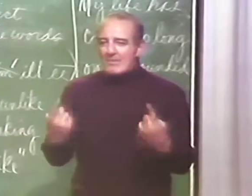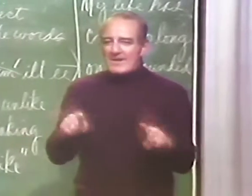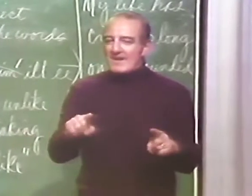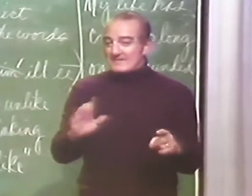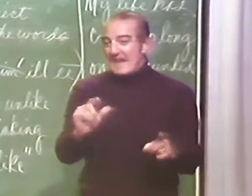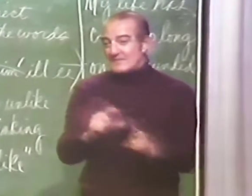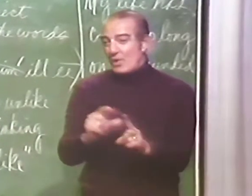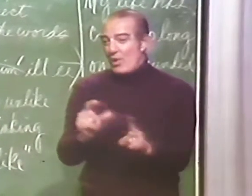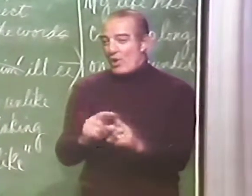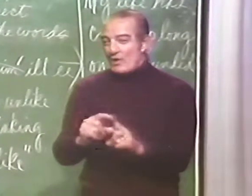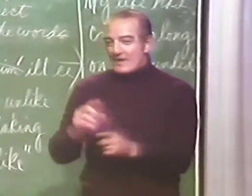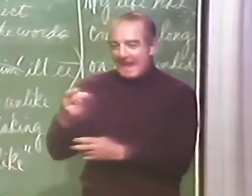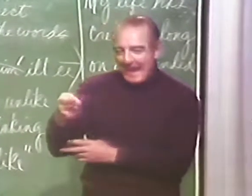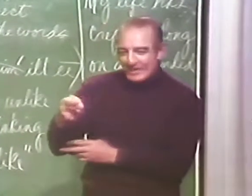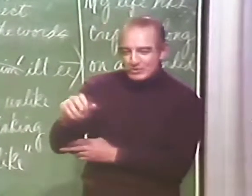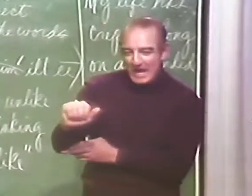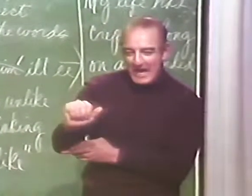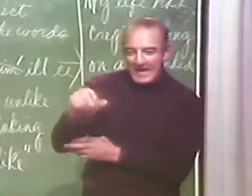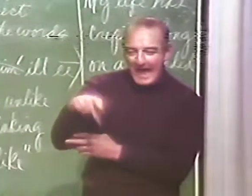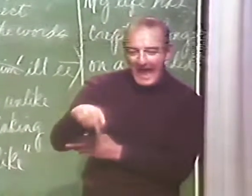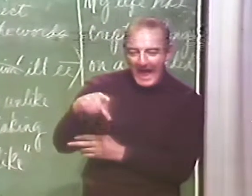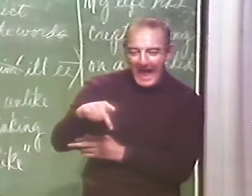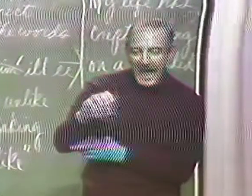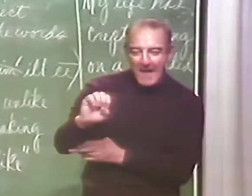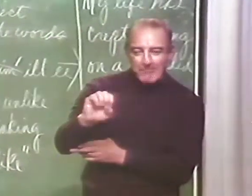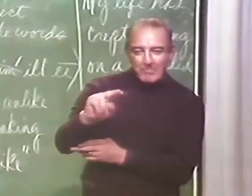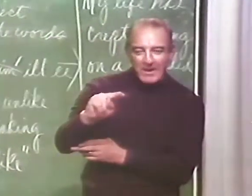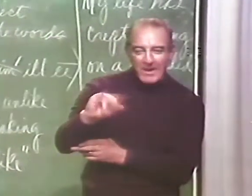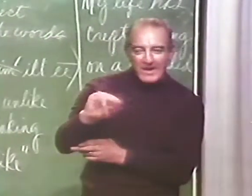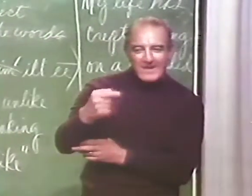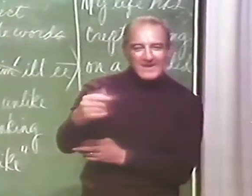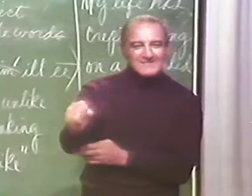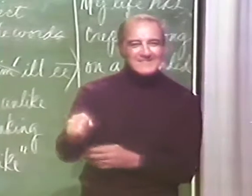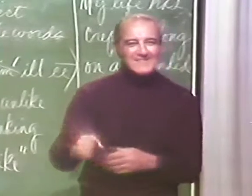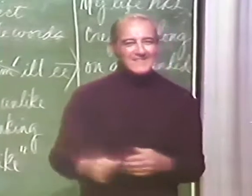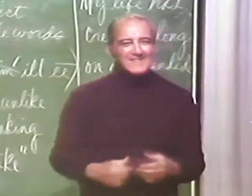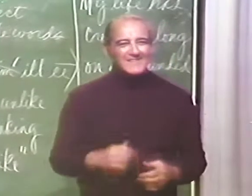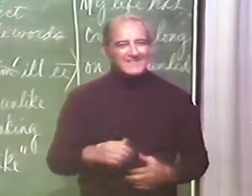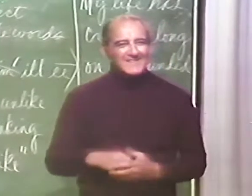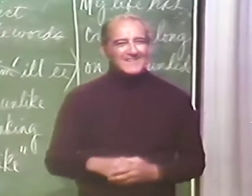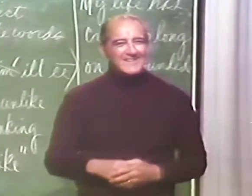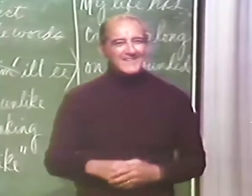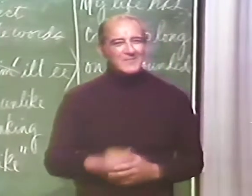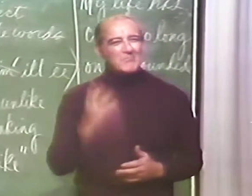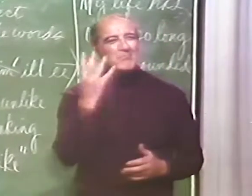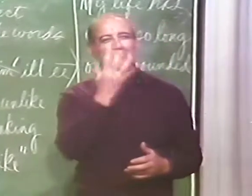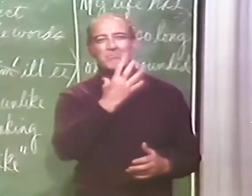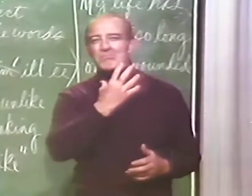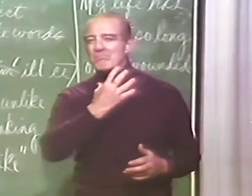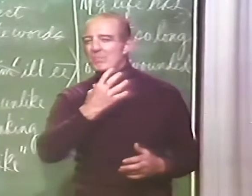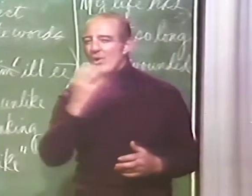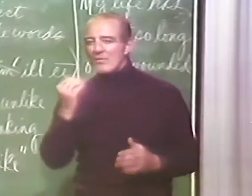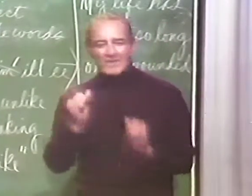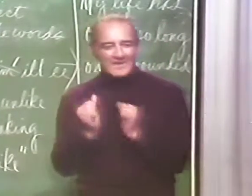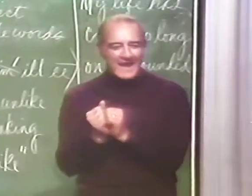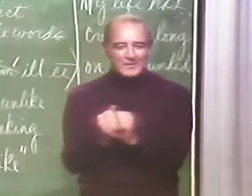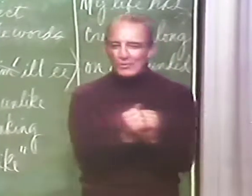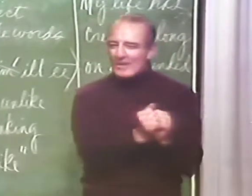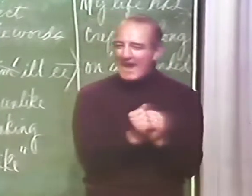IT MEANS MANY WONDERFUL THINGS. "HAPPENINGS." THAT'S THE WORD. H-A--HAPPENINGS...